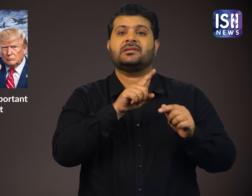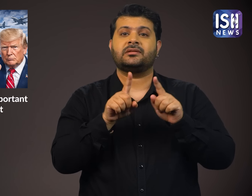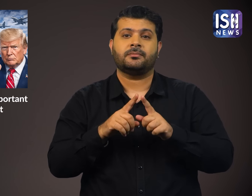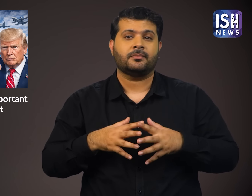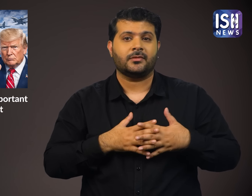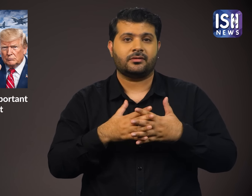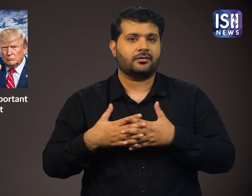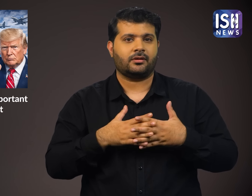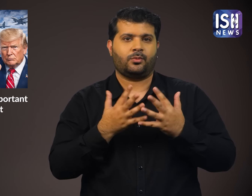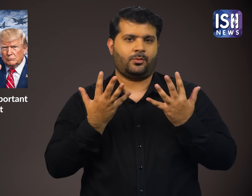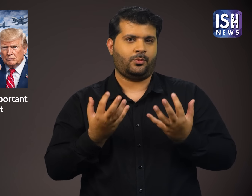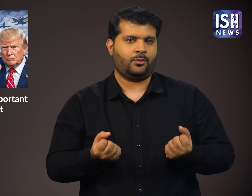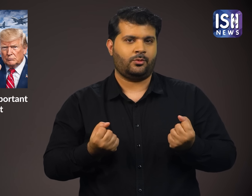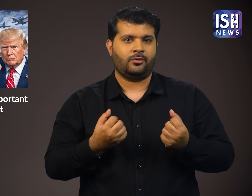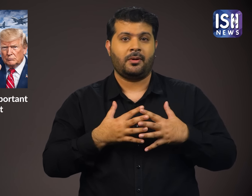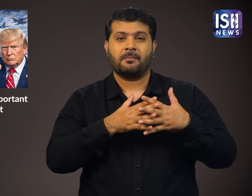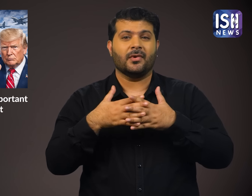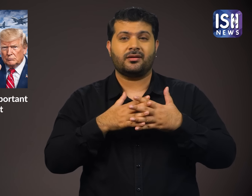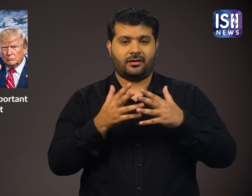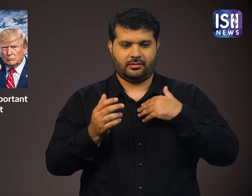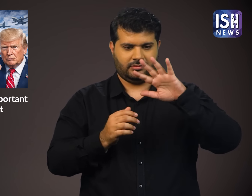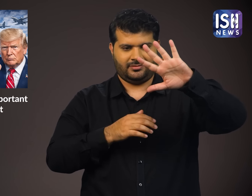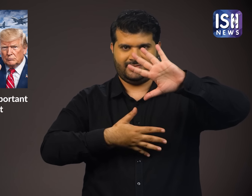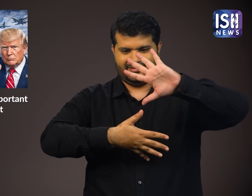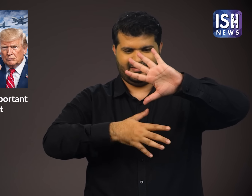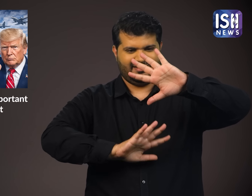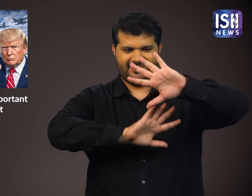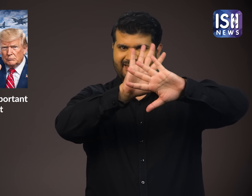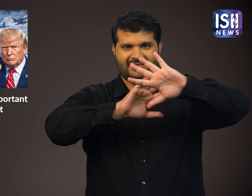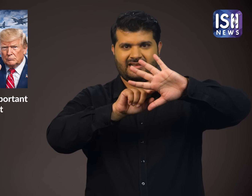Similarly, the U.S. wants to follow this strategy by taking control of